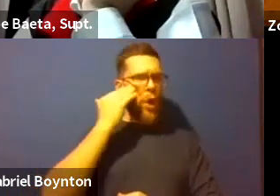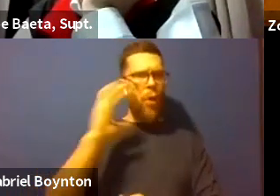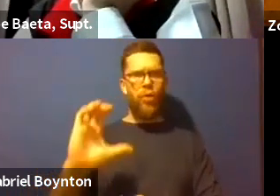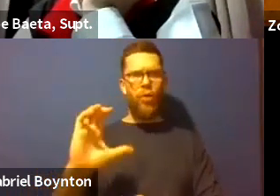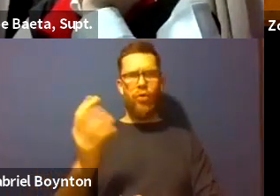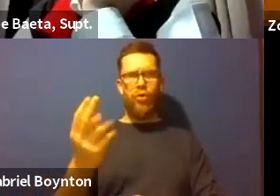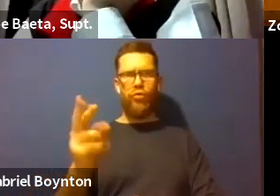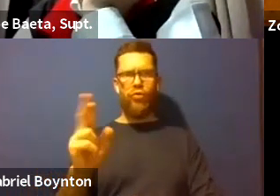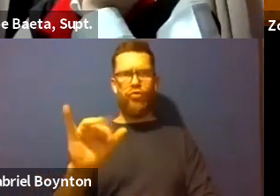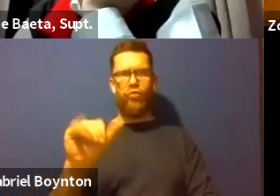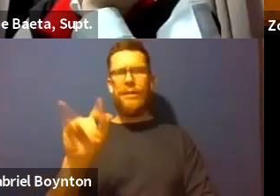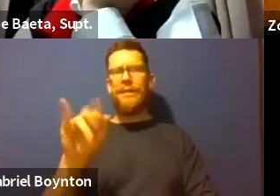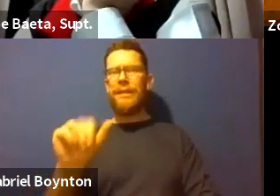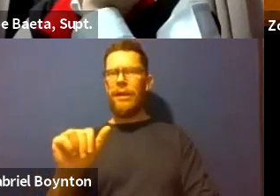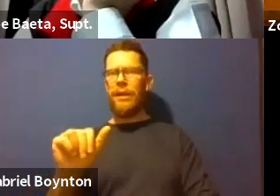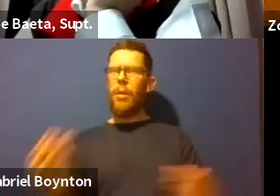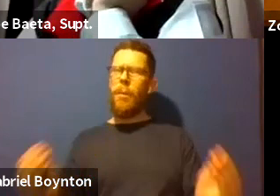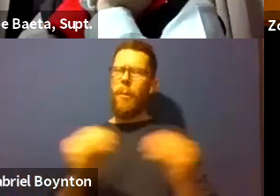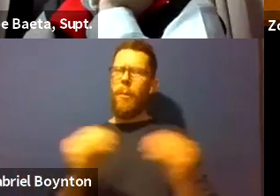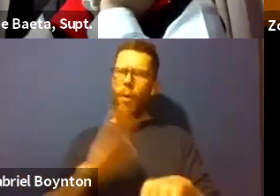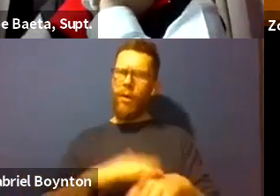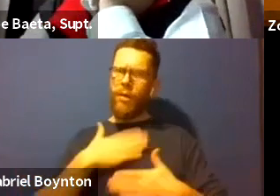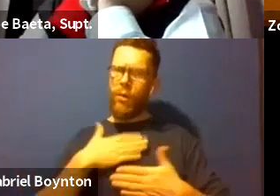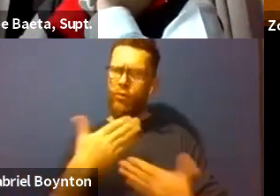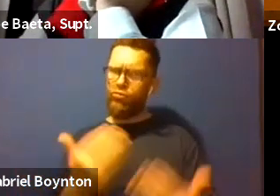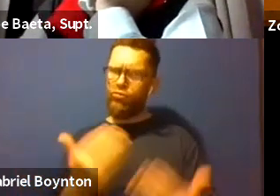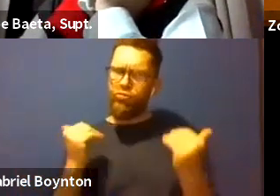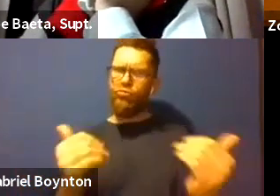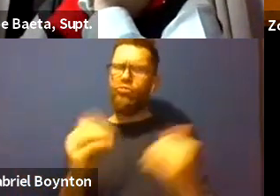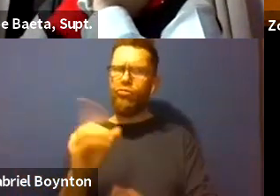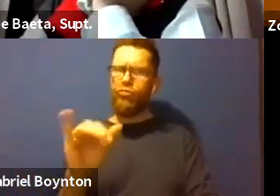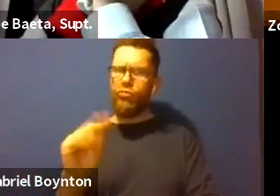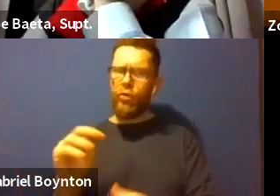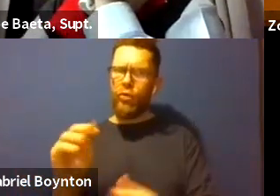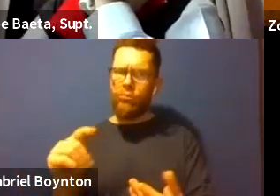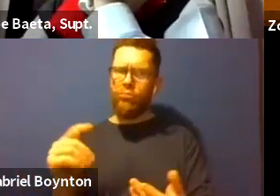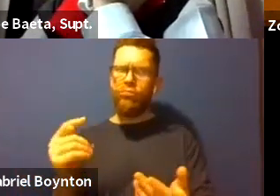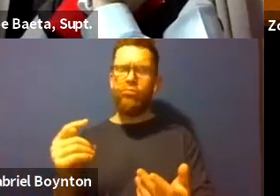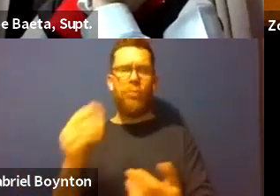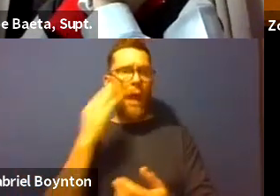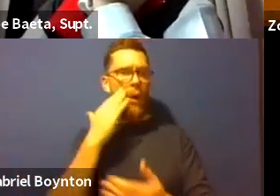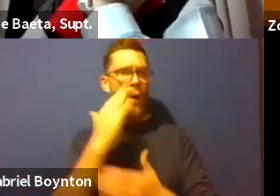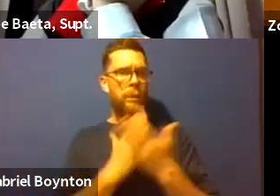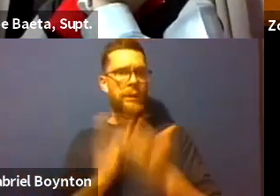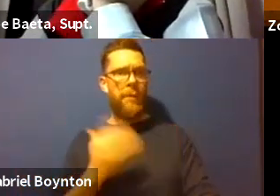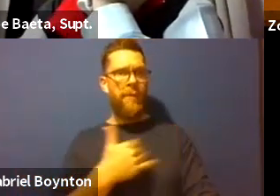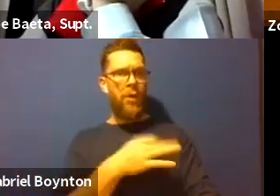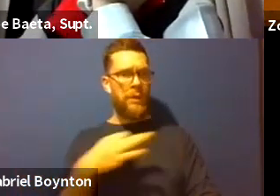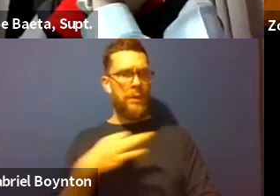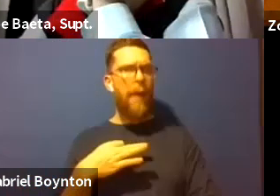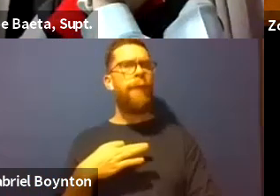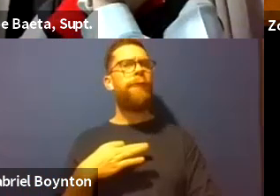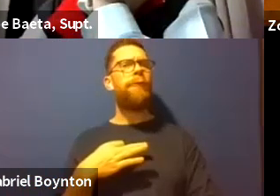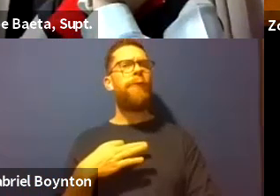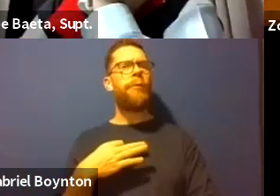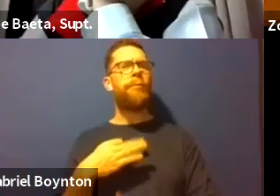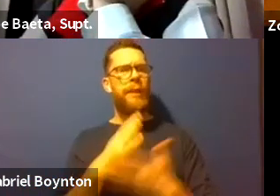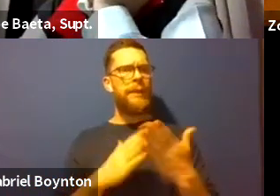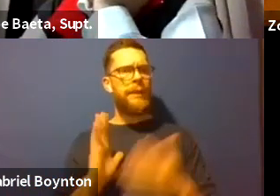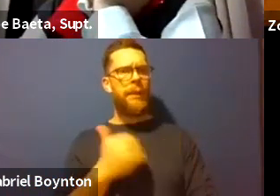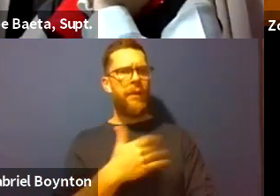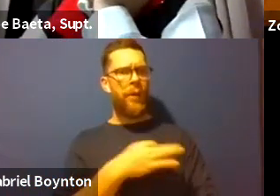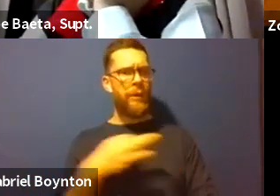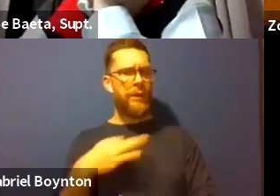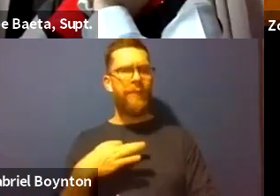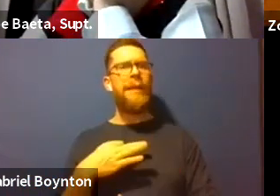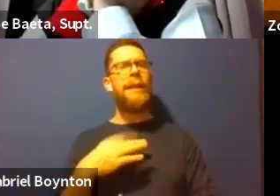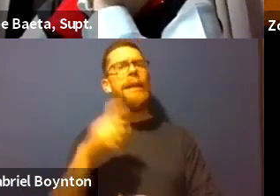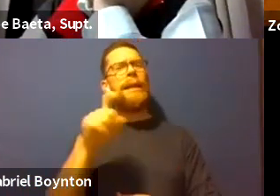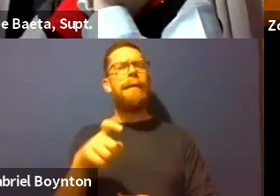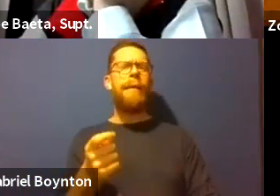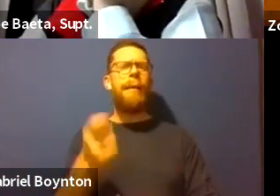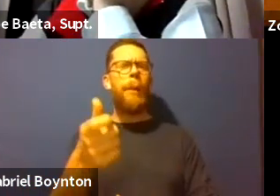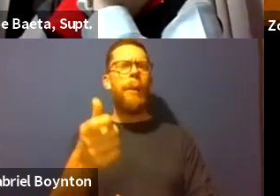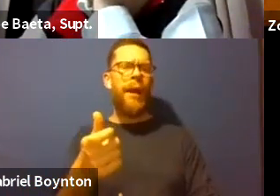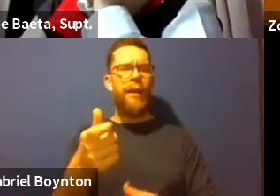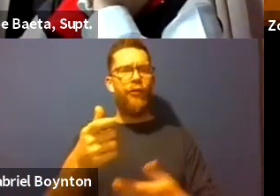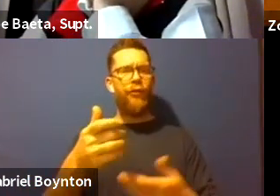Karen Winsper: Would be more than willing to do that as well. And I feel as though some of our staff and Christina, you can jump in and correct me if I'm wrong, but I think some of our staff do need some hand holding and do appreciate having that extra